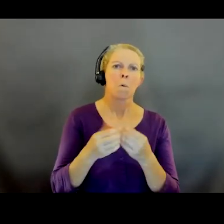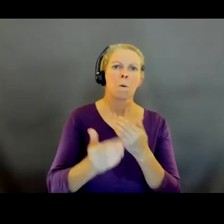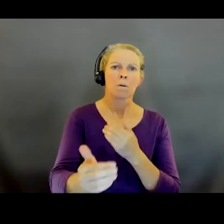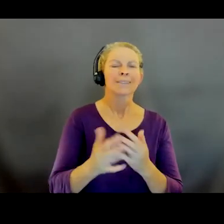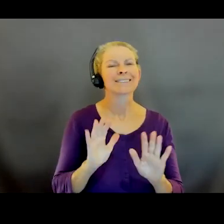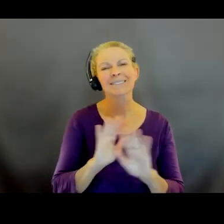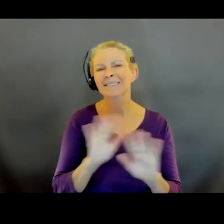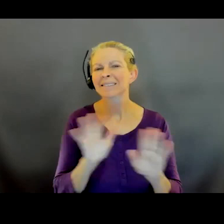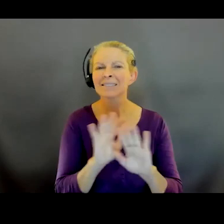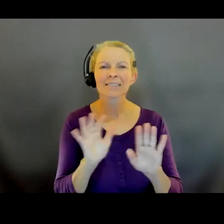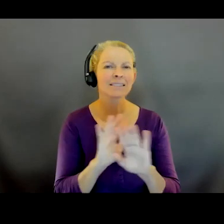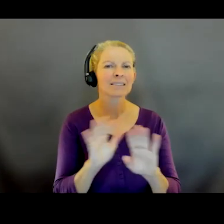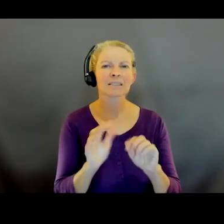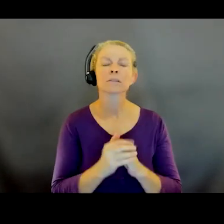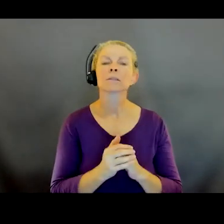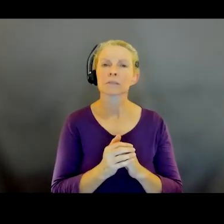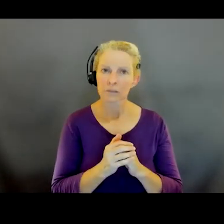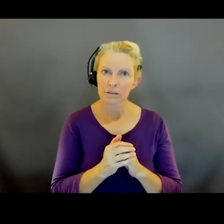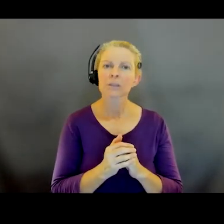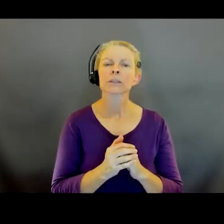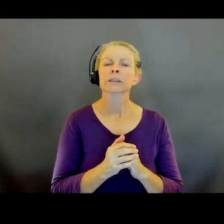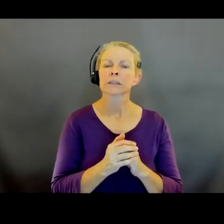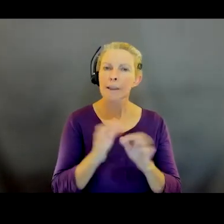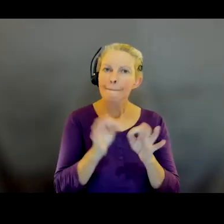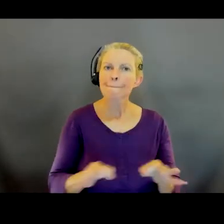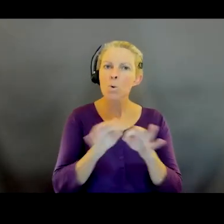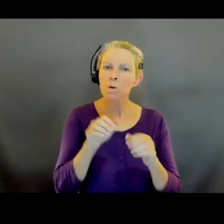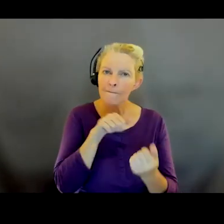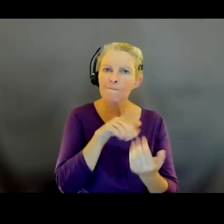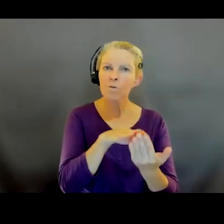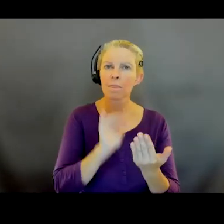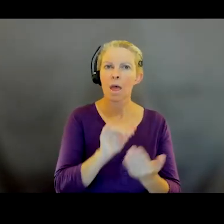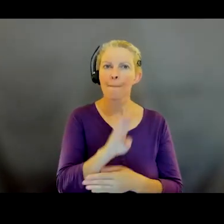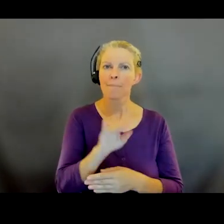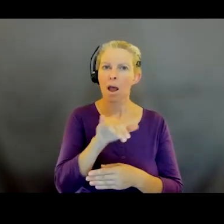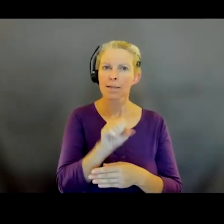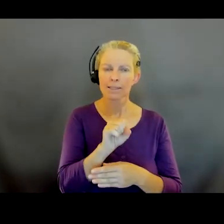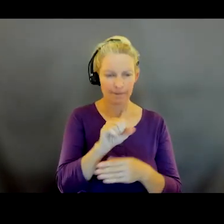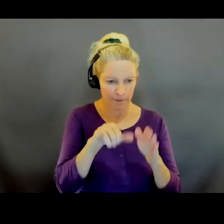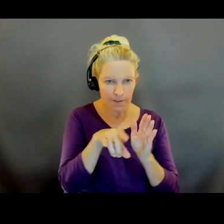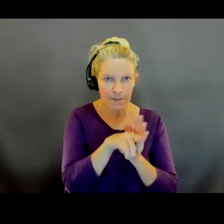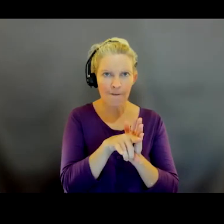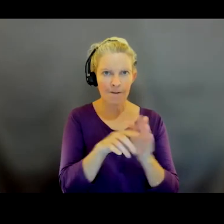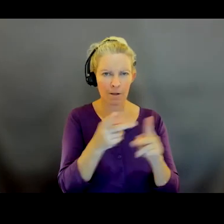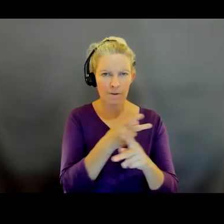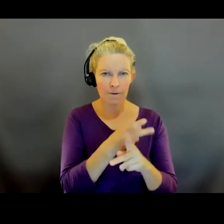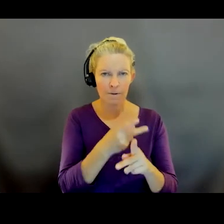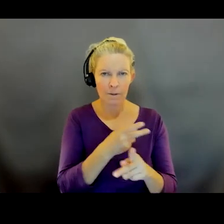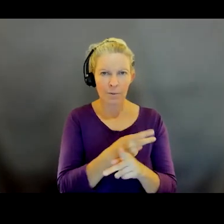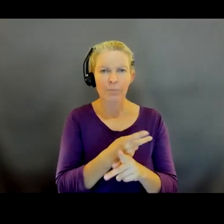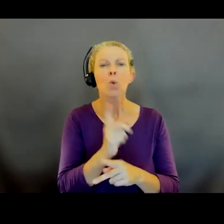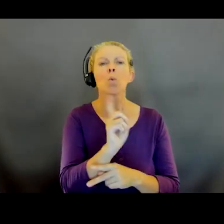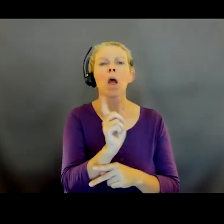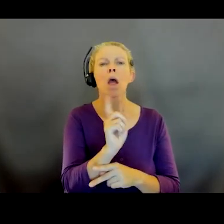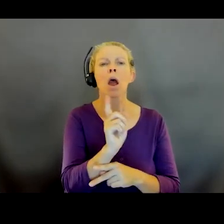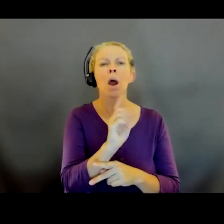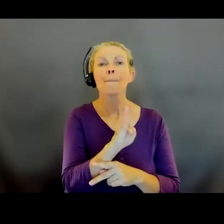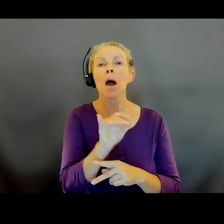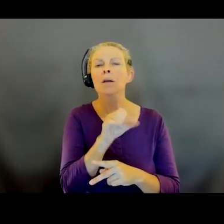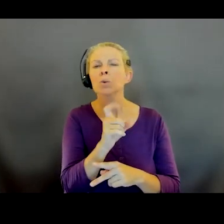We have to ethically counter the bias. We have to identify and zero out the bias factors that exist,